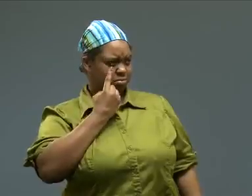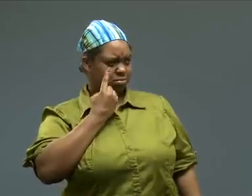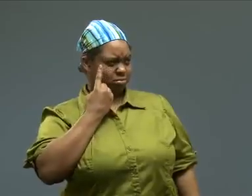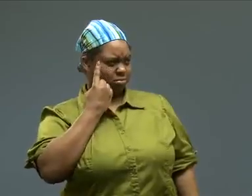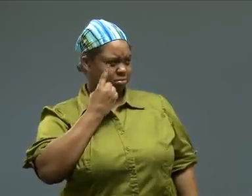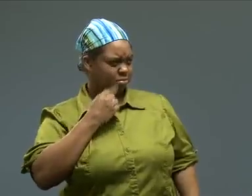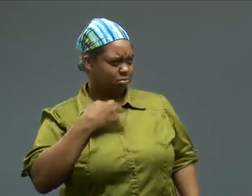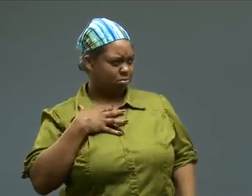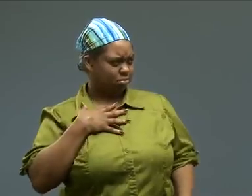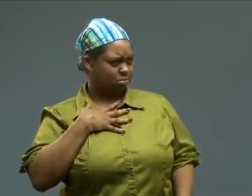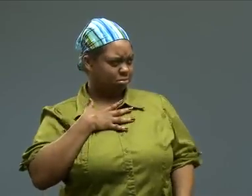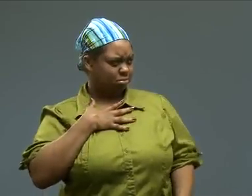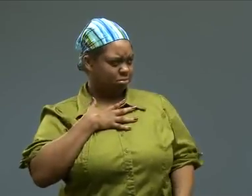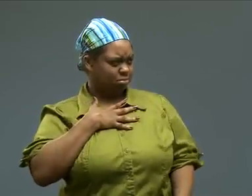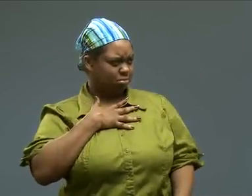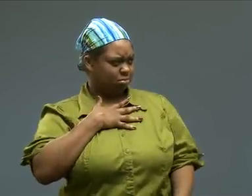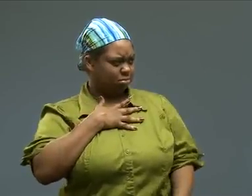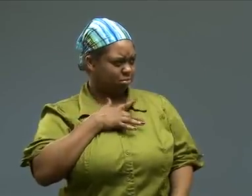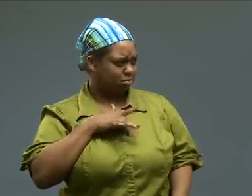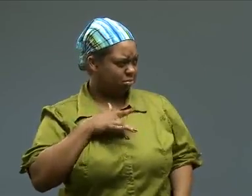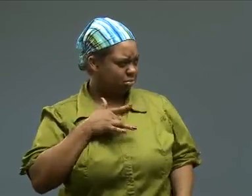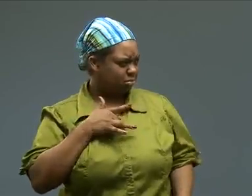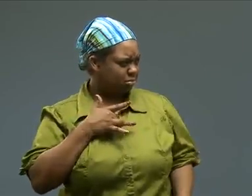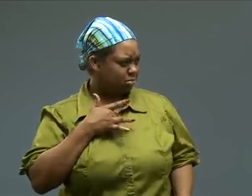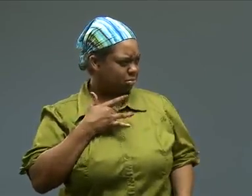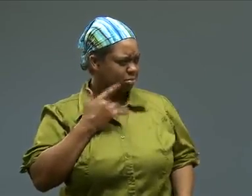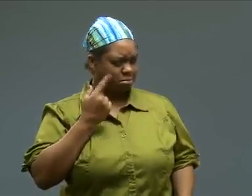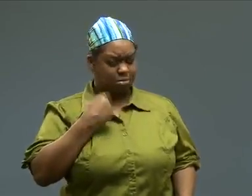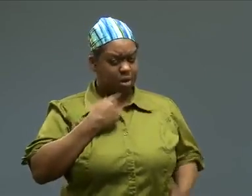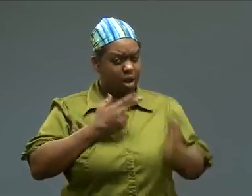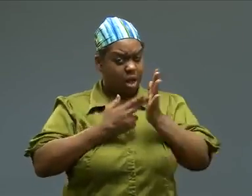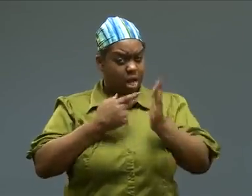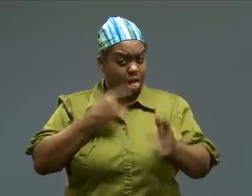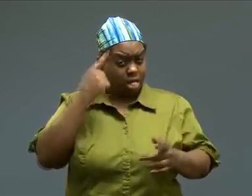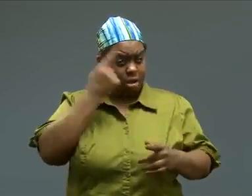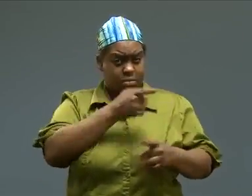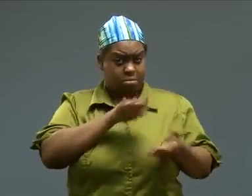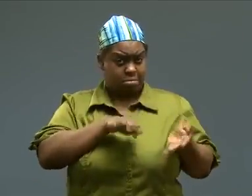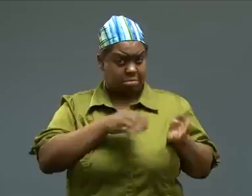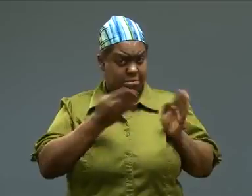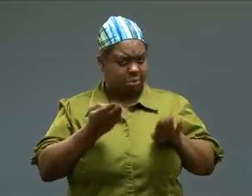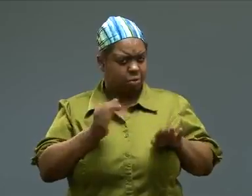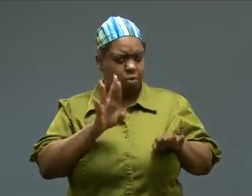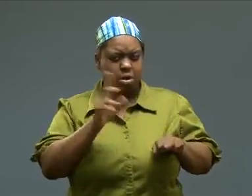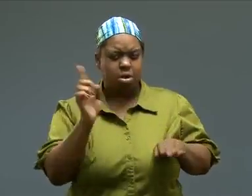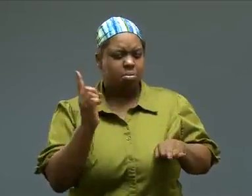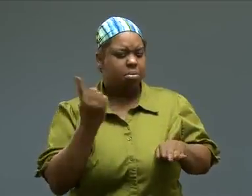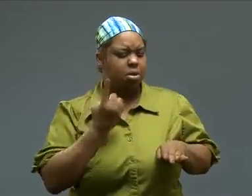What is happening? I had a scary feeling. Honestly, I thought she was dead or something.